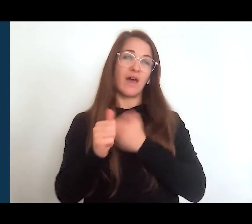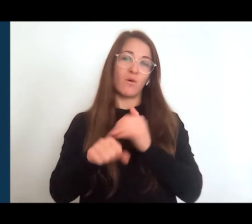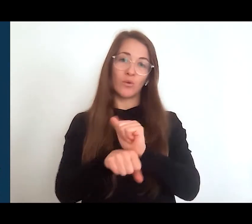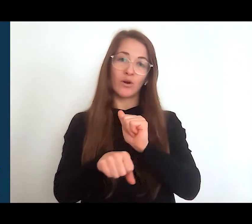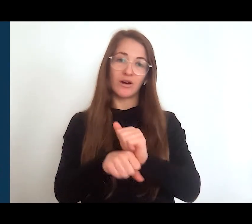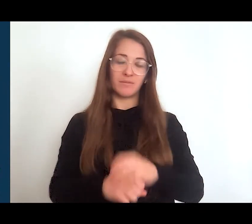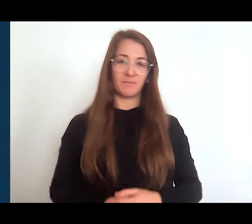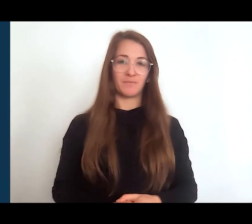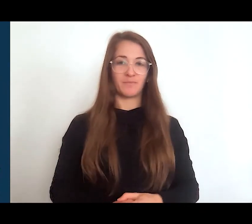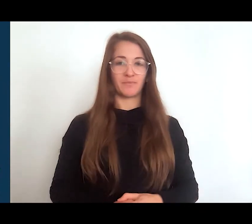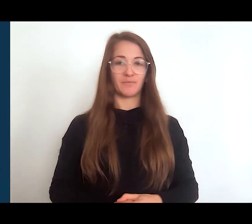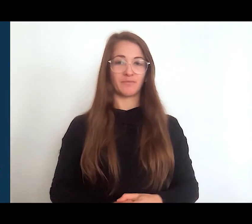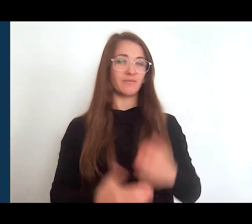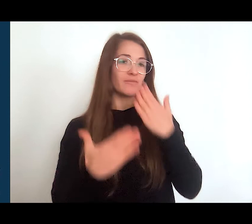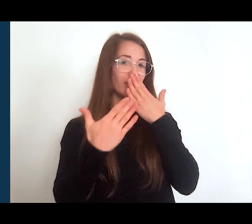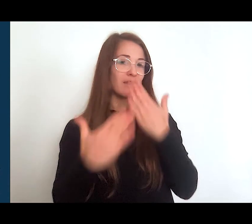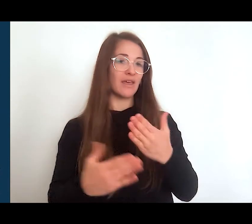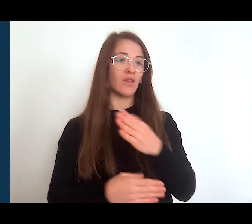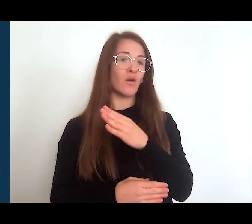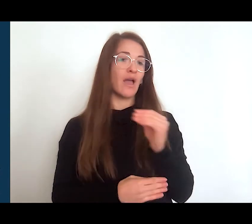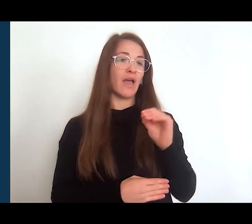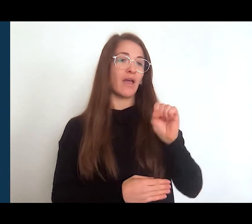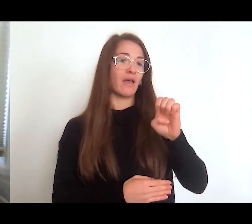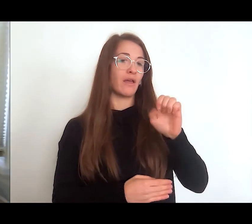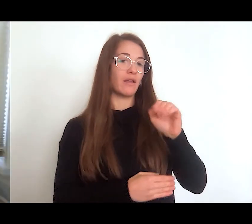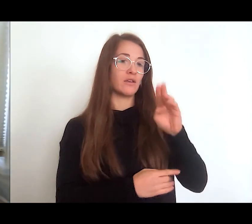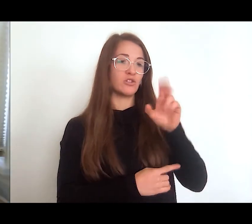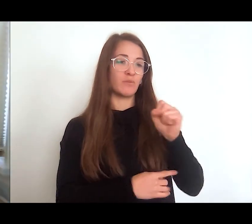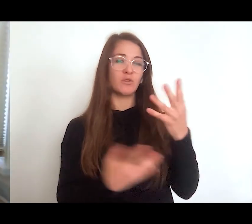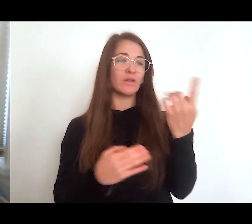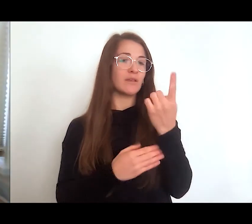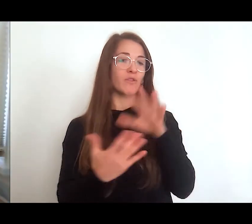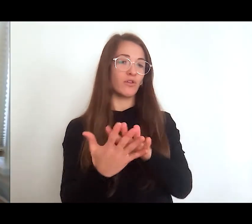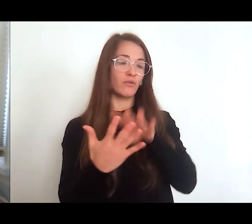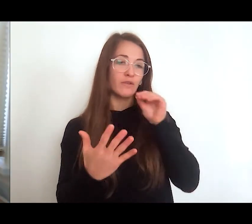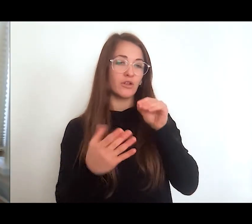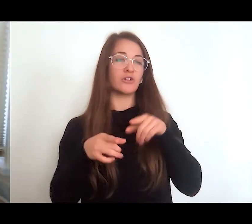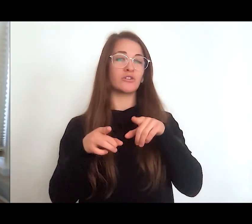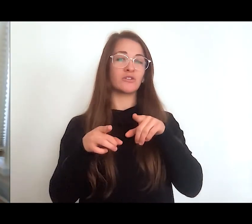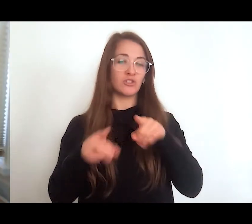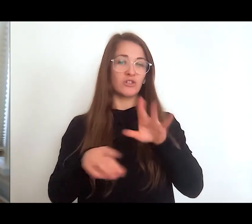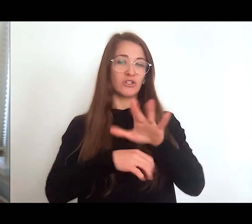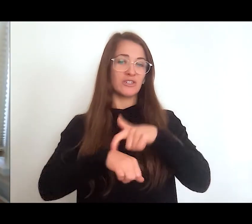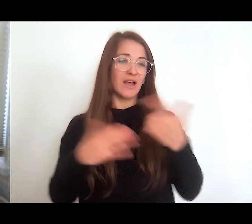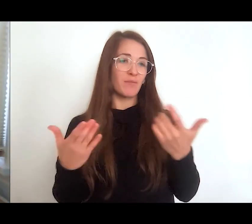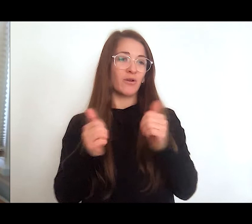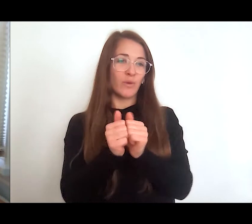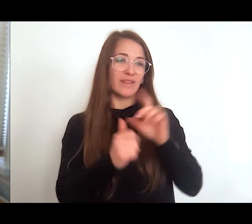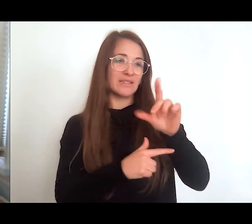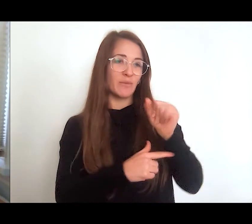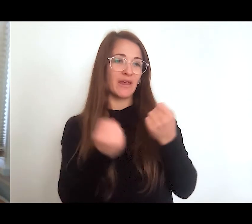IT IS SO IMPORTANT WITH THE WORK THAT WE DO. THANK YOU. AND SEAMUS, WHAT IS SOMETHING THAT YOU HAVE LEARNED IN DOING